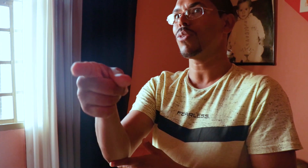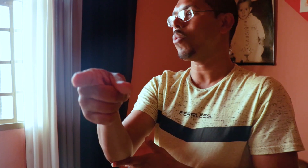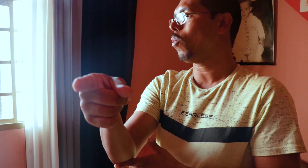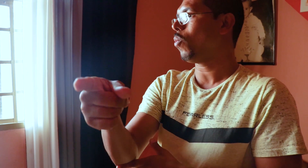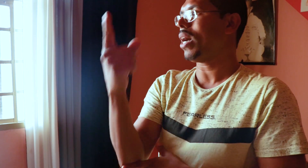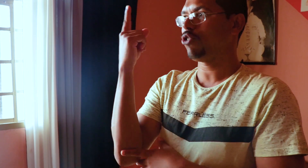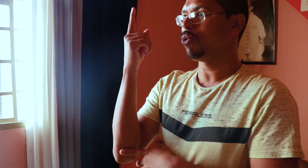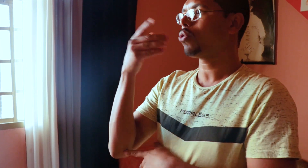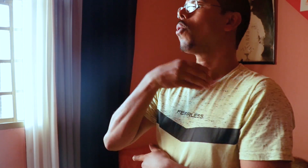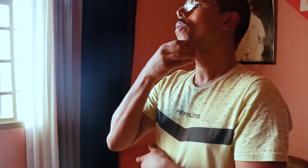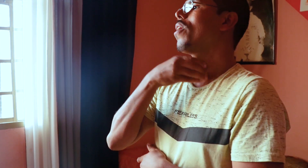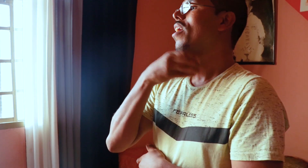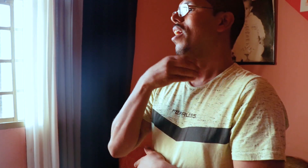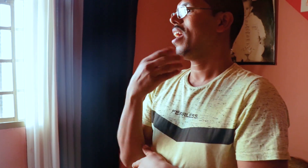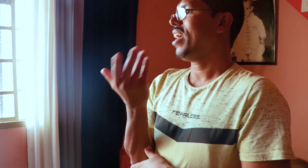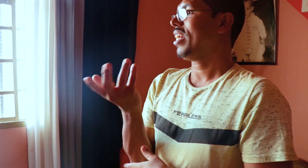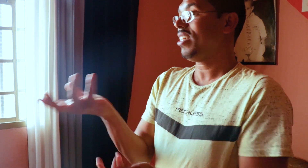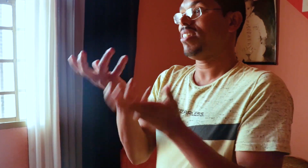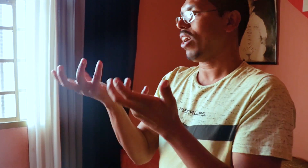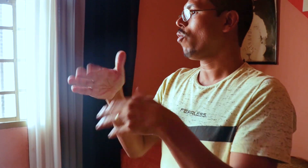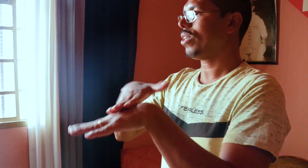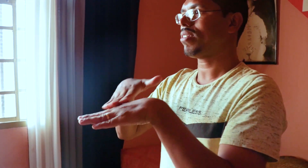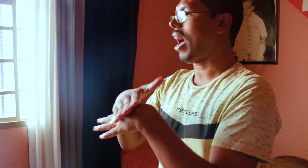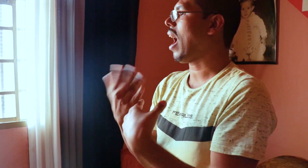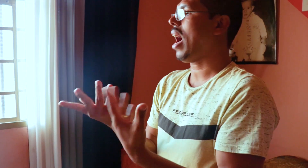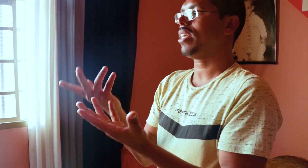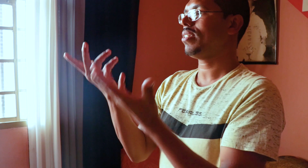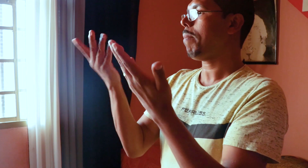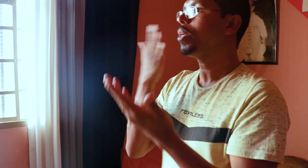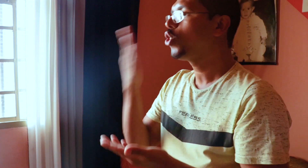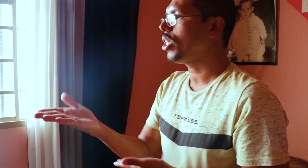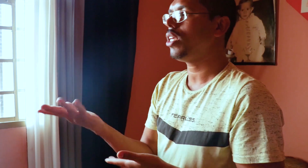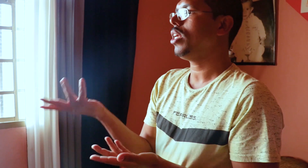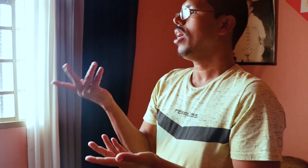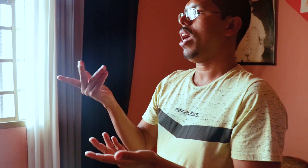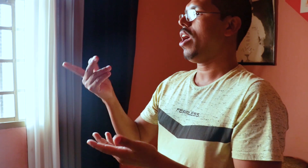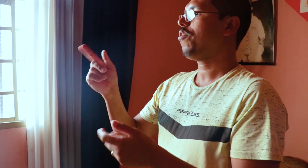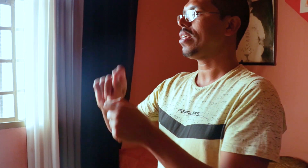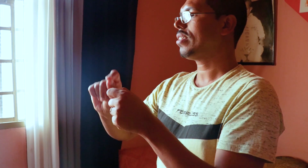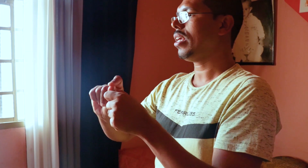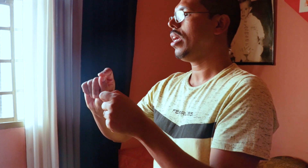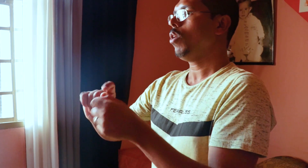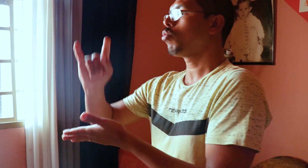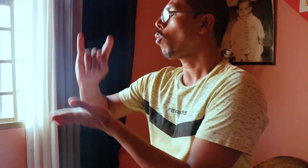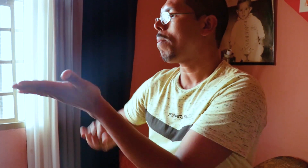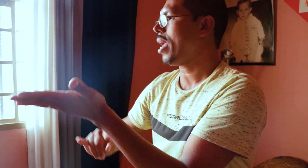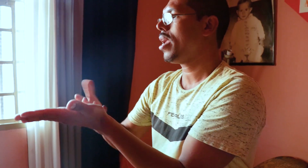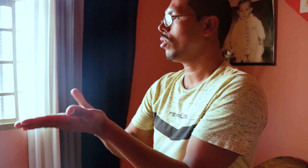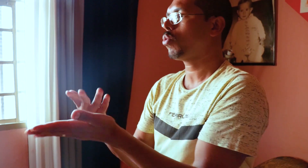if Adilson wants to talk ask for something, request a document